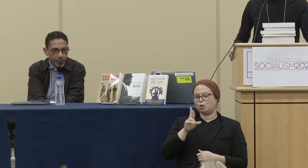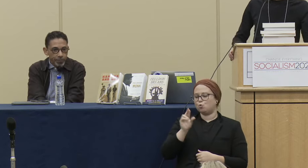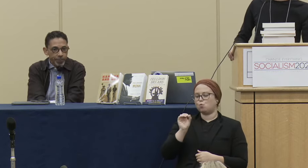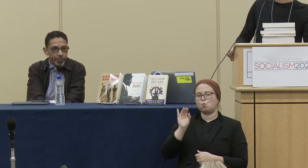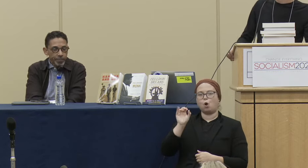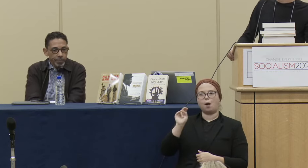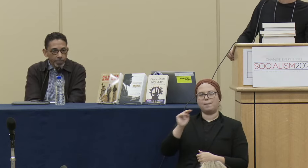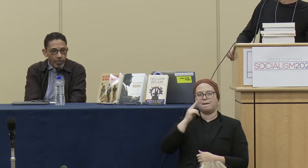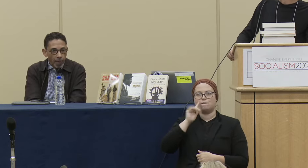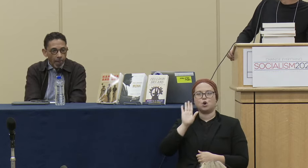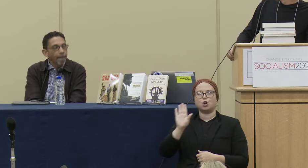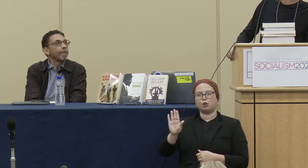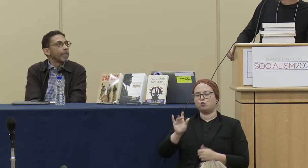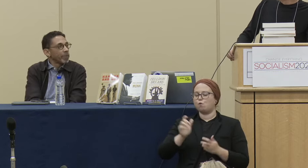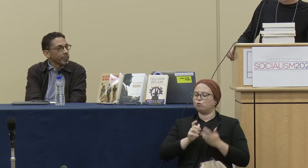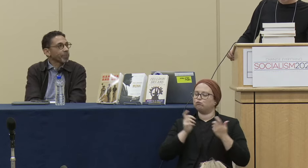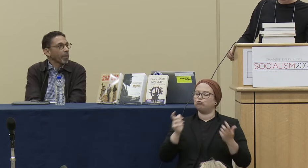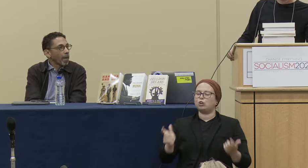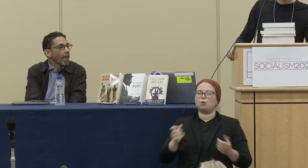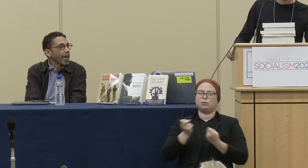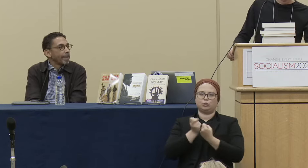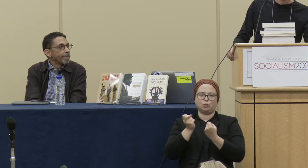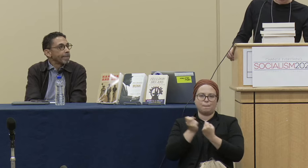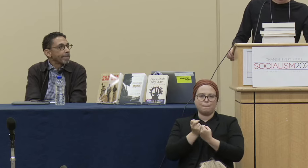that. And thank you, Robin, for your generous support for